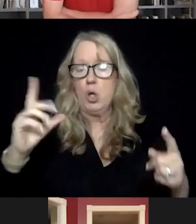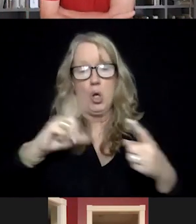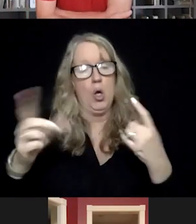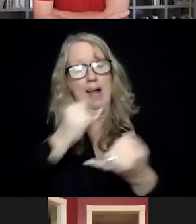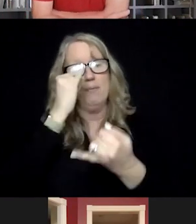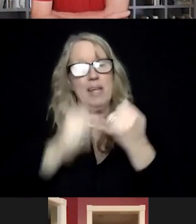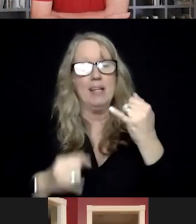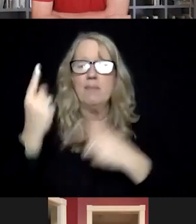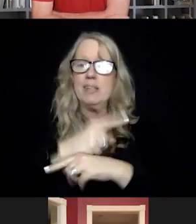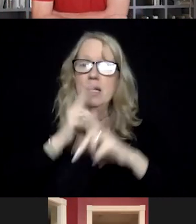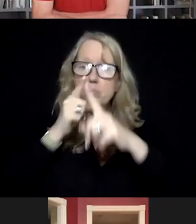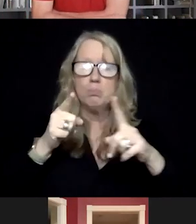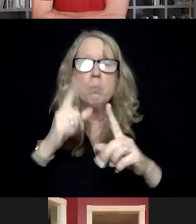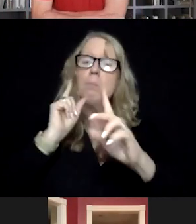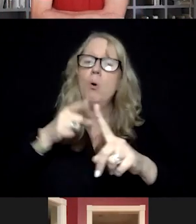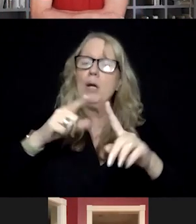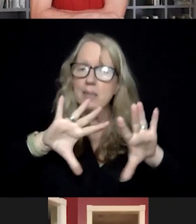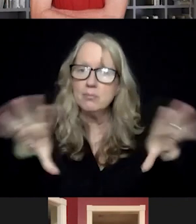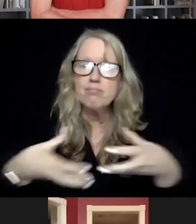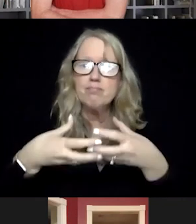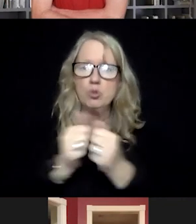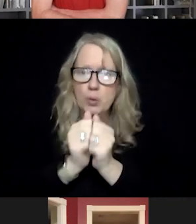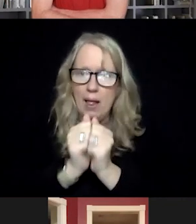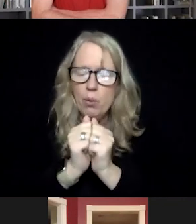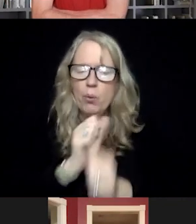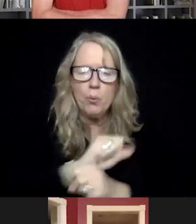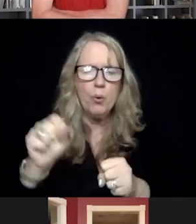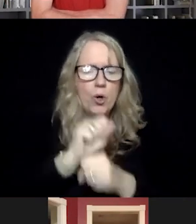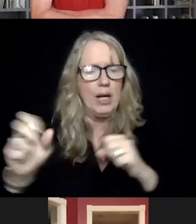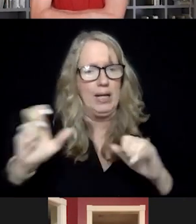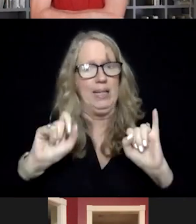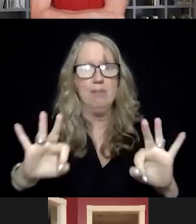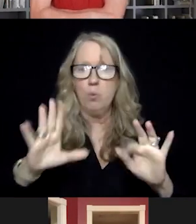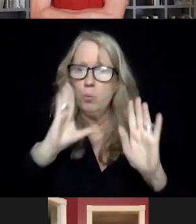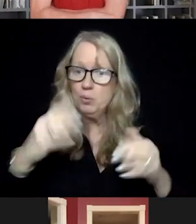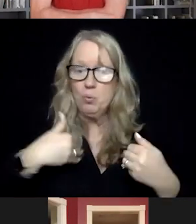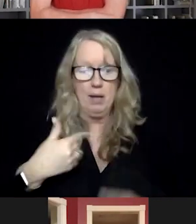NEED TO WORK TOGETHER. IF WE ARE GOING TO HAVE POLICE COME ON